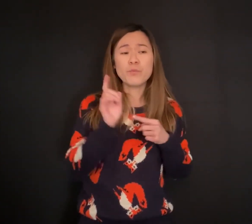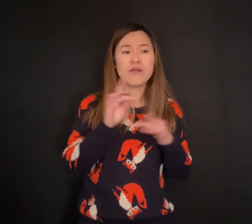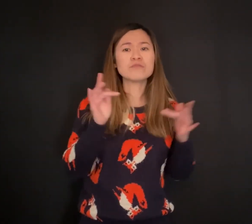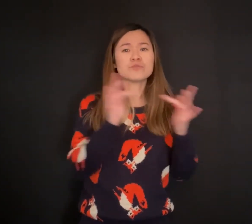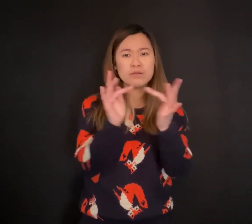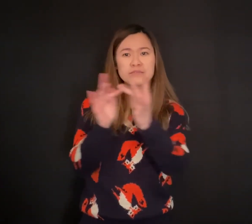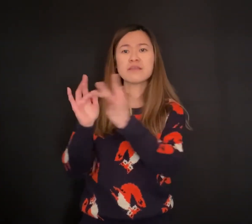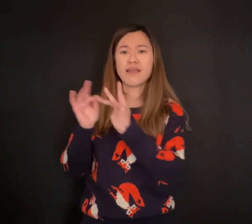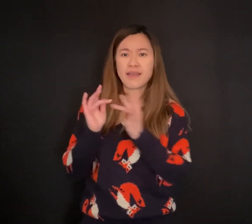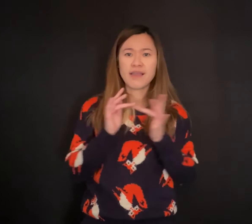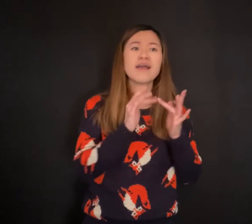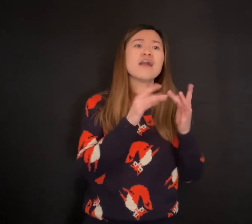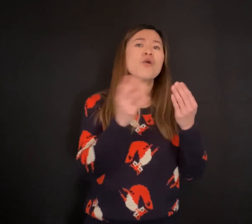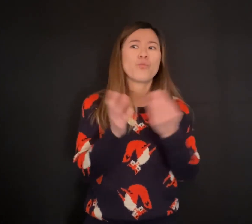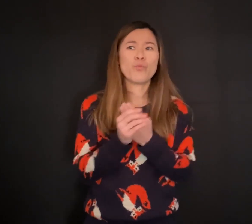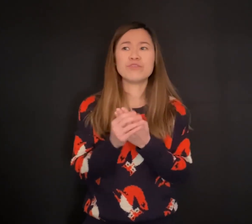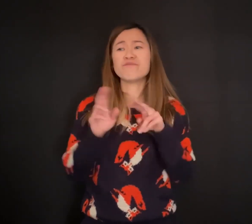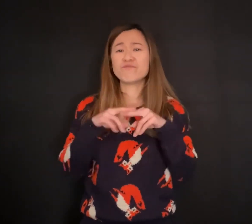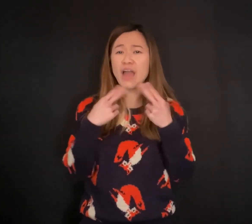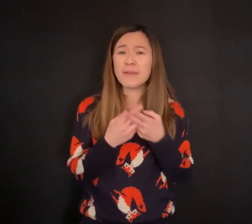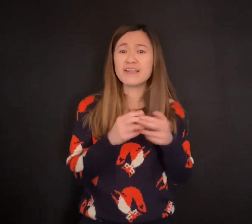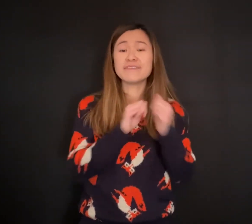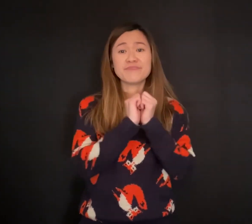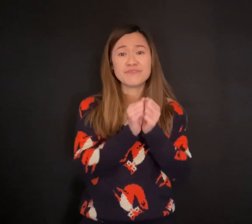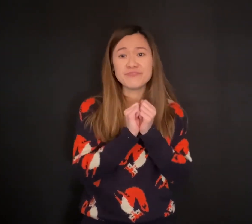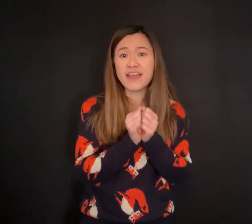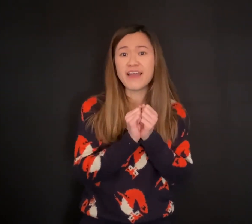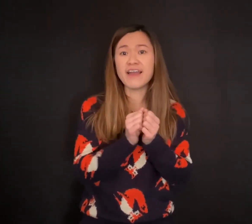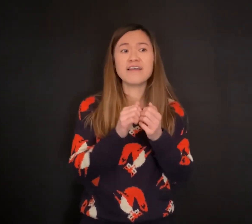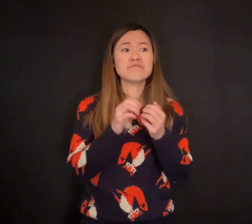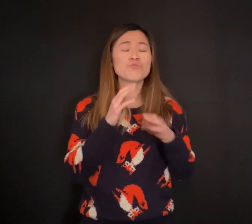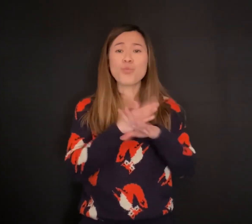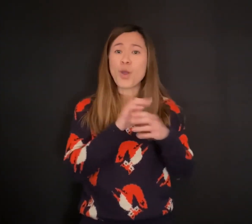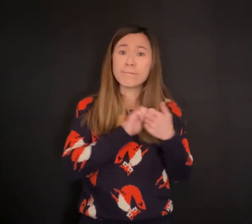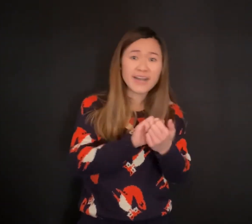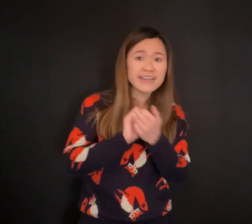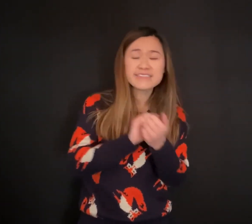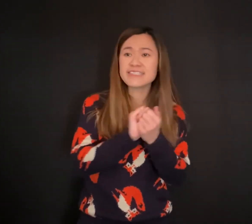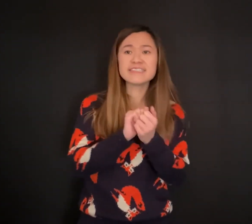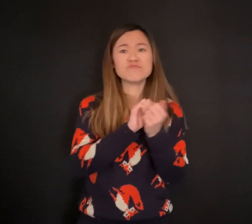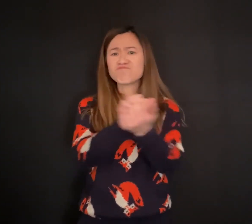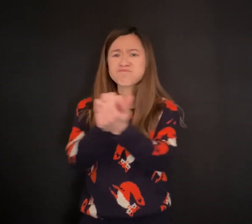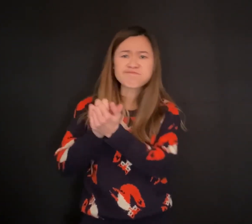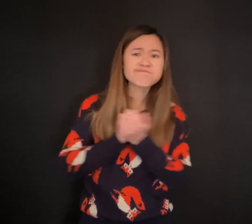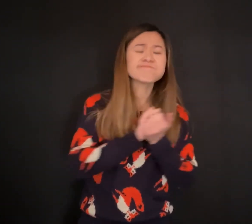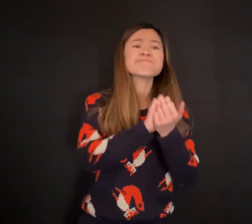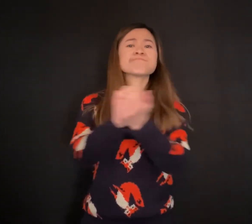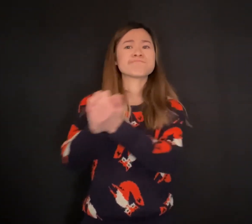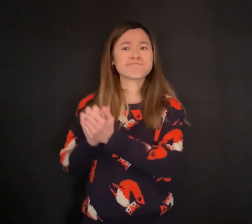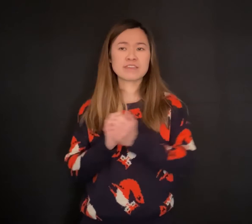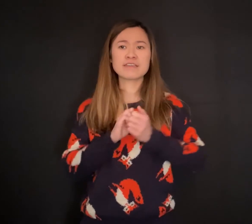Its important we stay connected with family, friends, and colleagues.